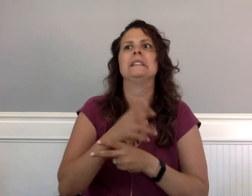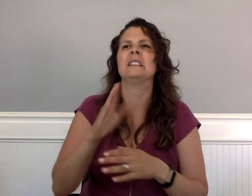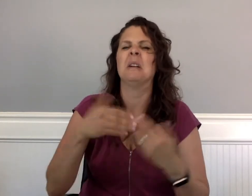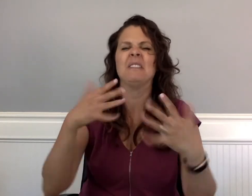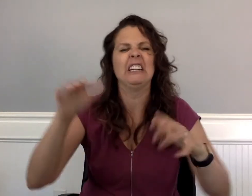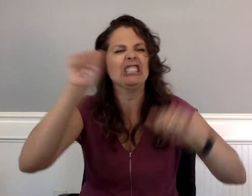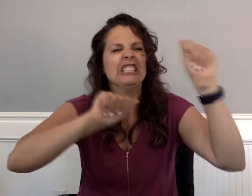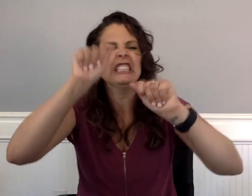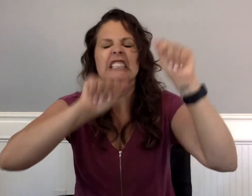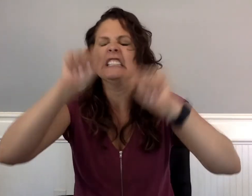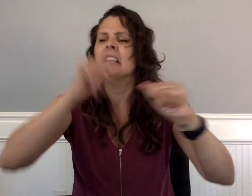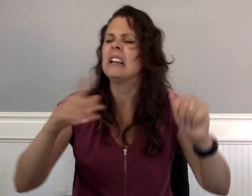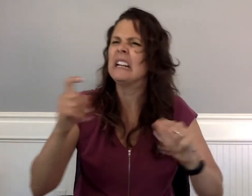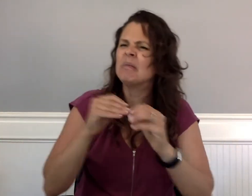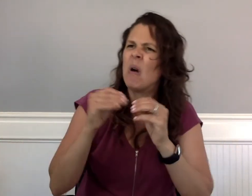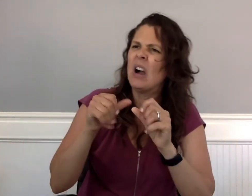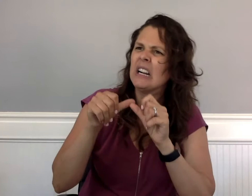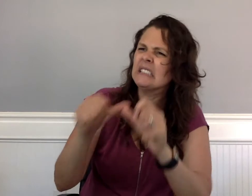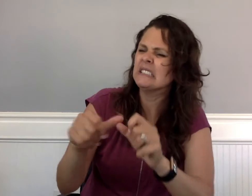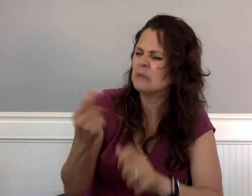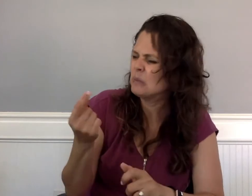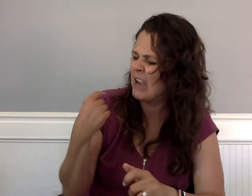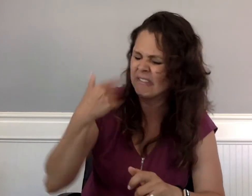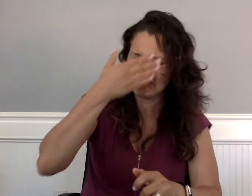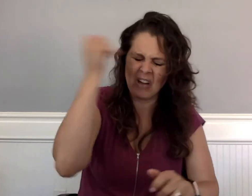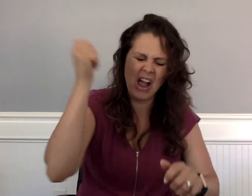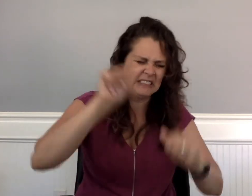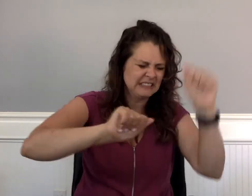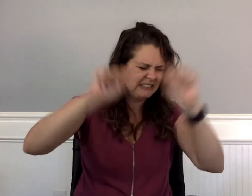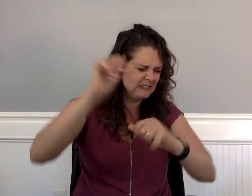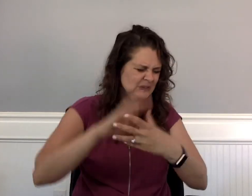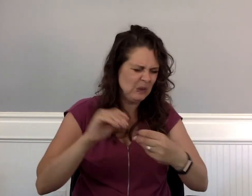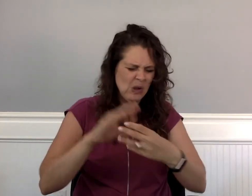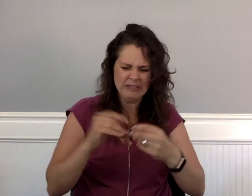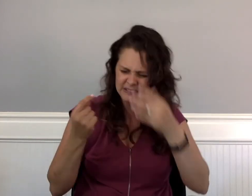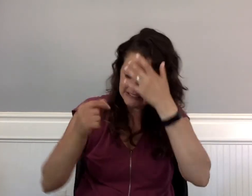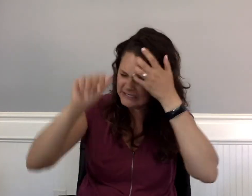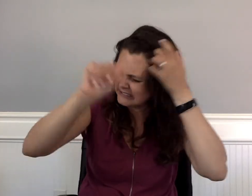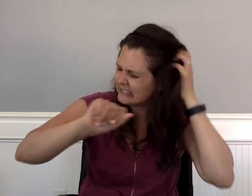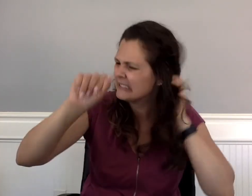I’m almost finished. Now, where was I?”